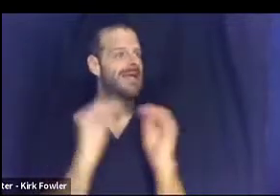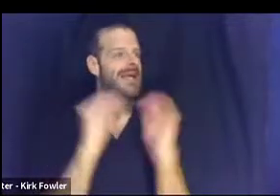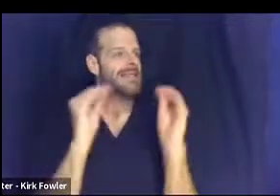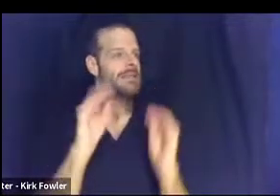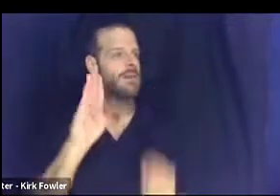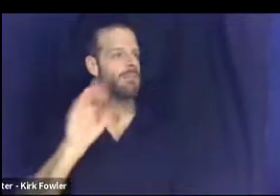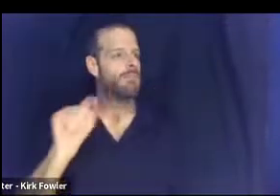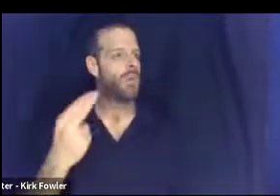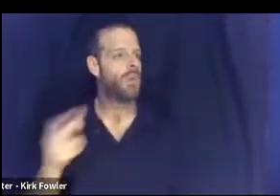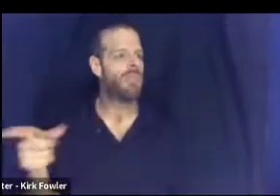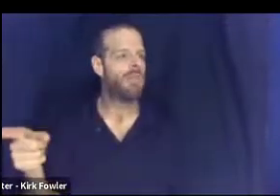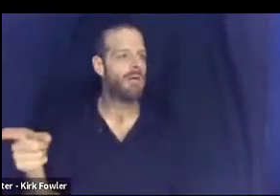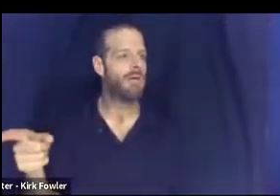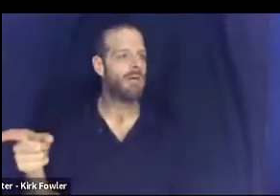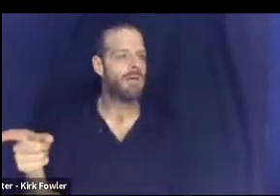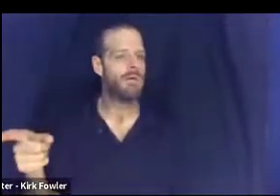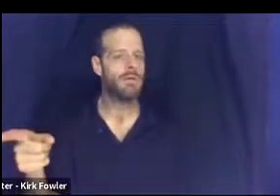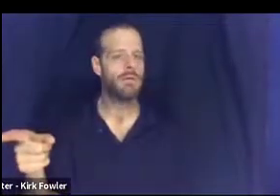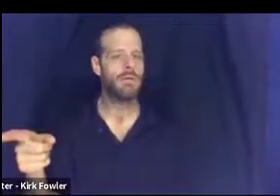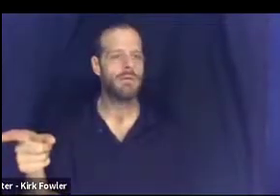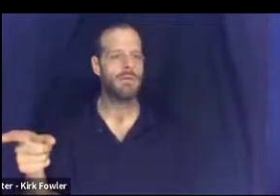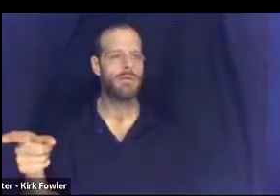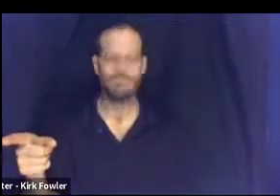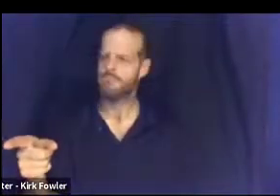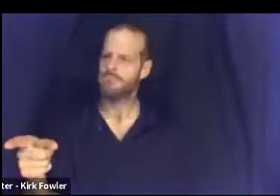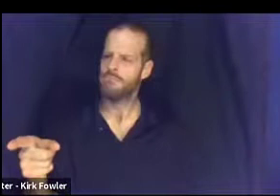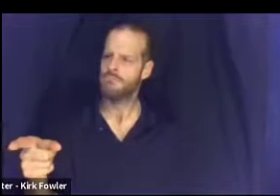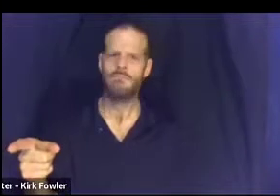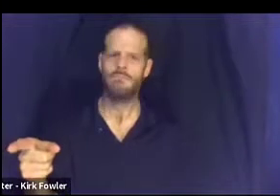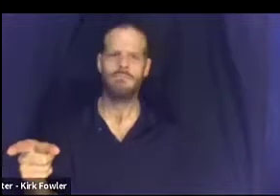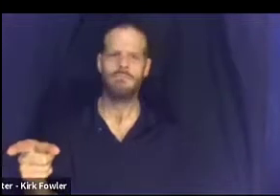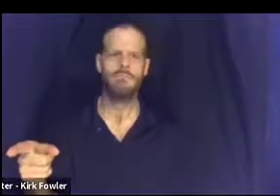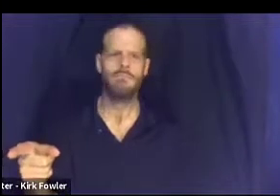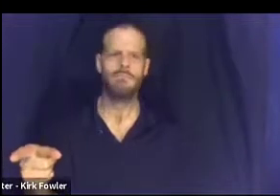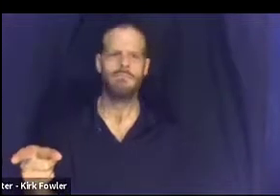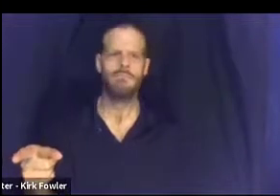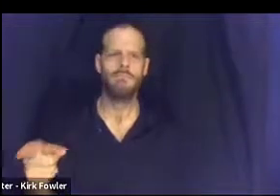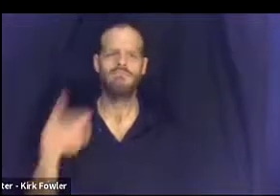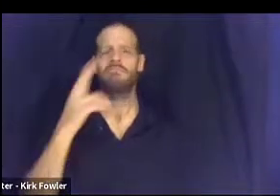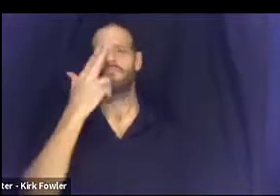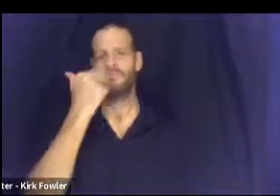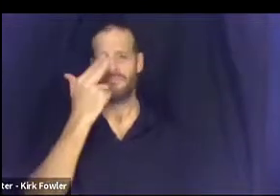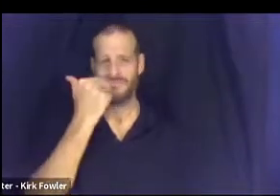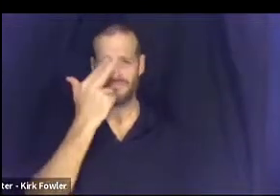So, it was like, pretty funny. Yeah.